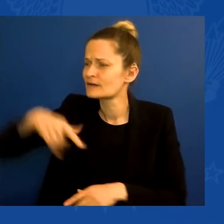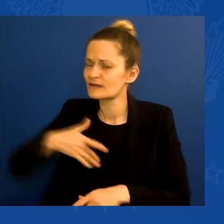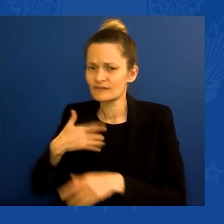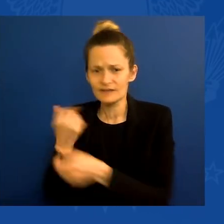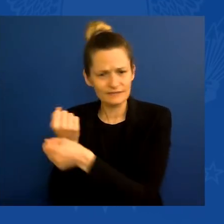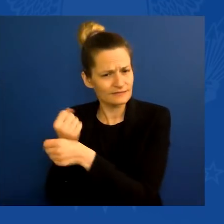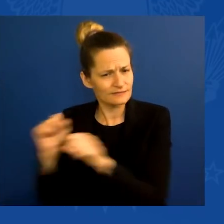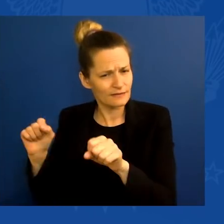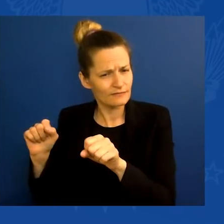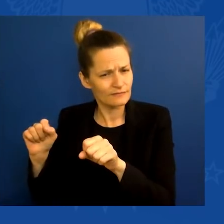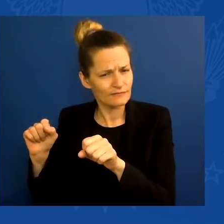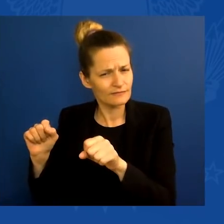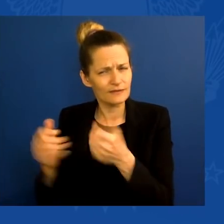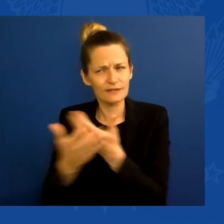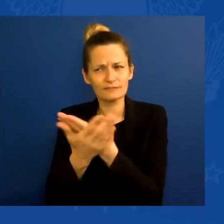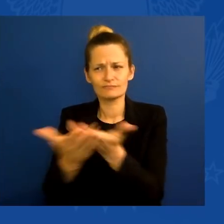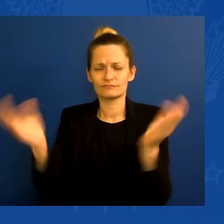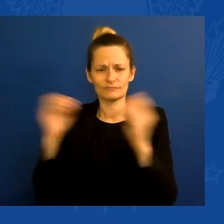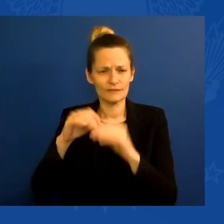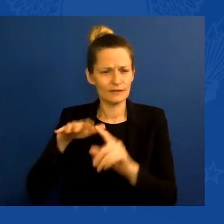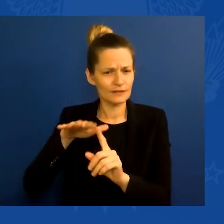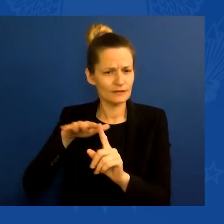when someone calls for help, someone is coming running.